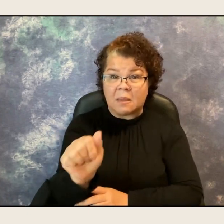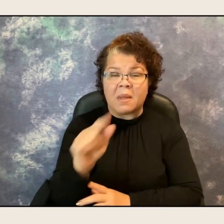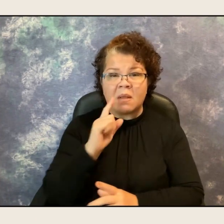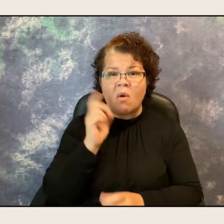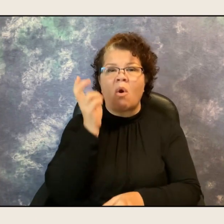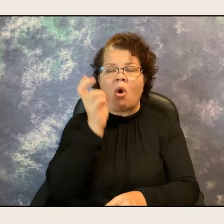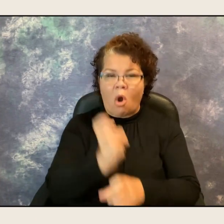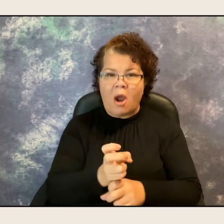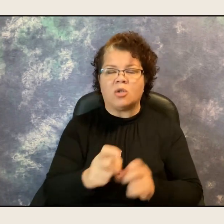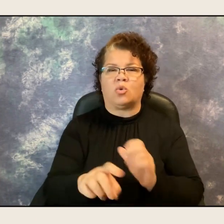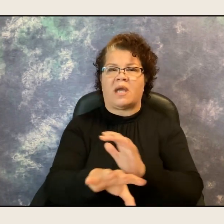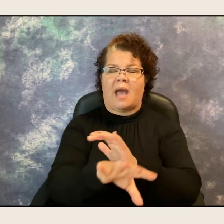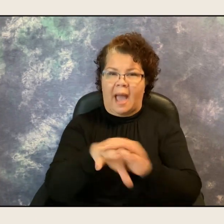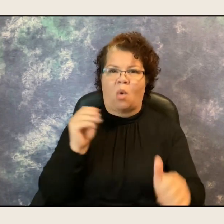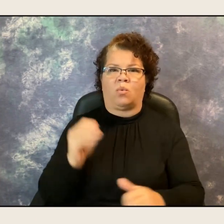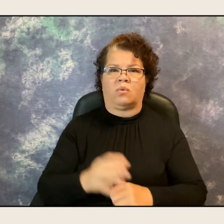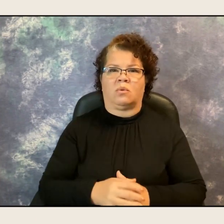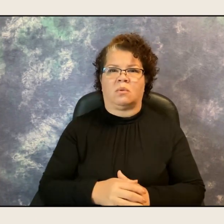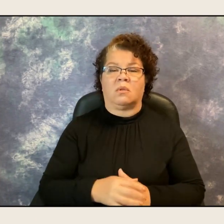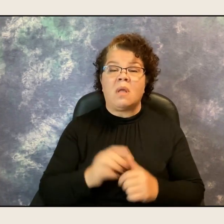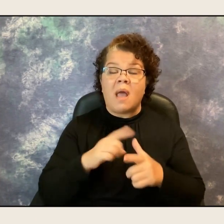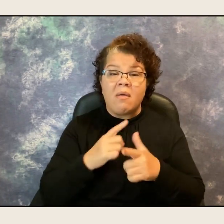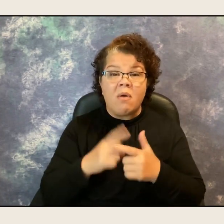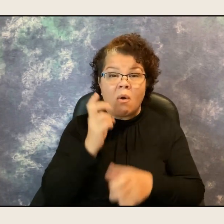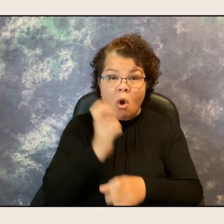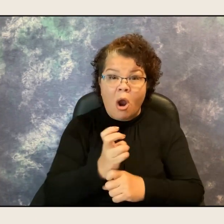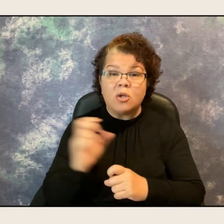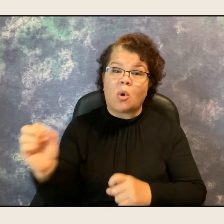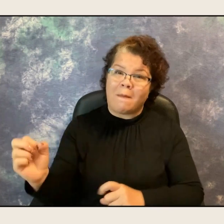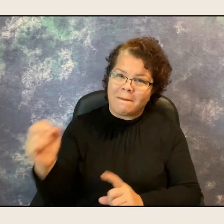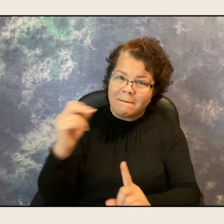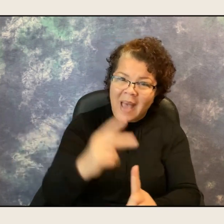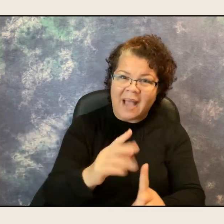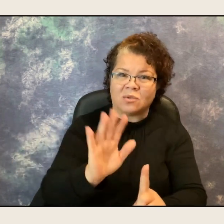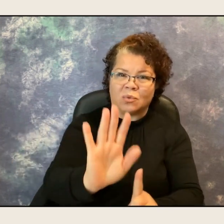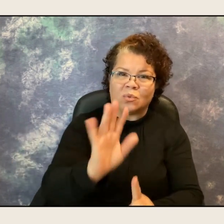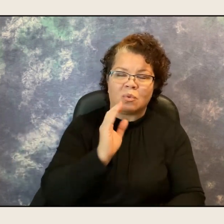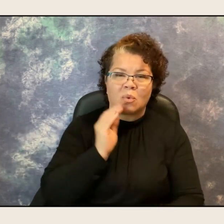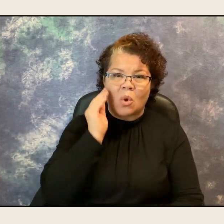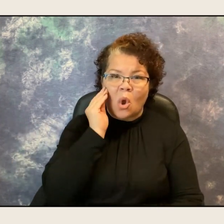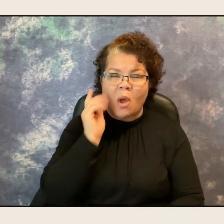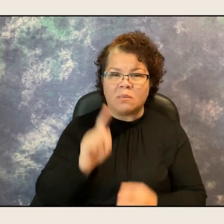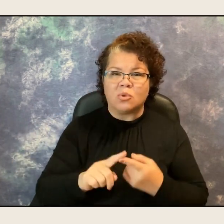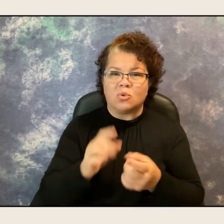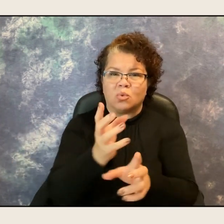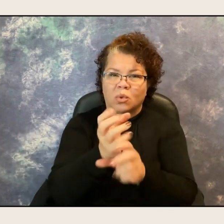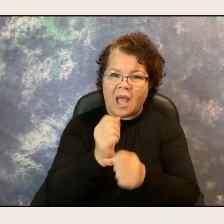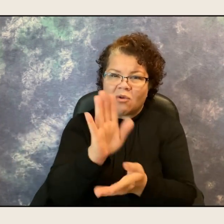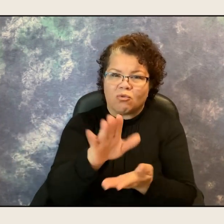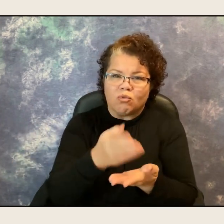It is hard to get back in, to get back to your house, to get resources, to board up your windows.